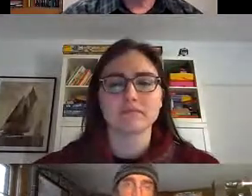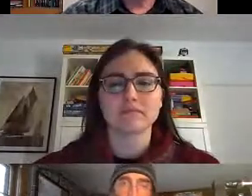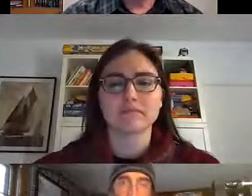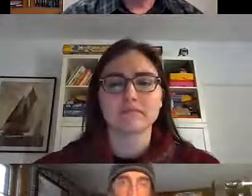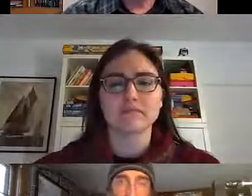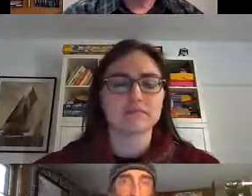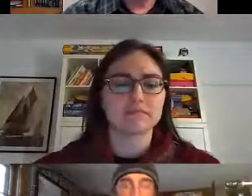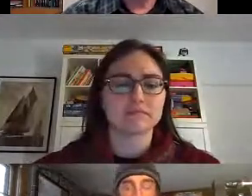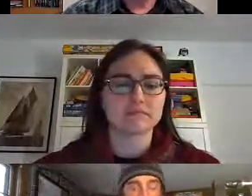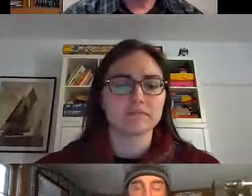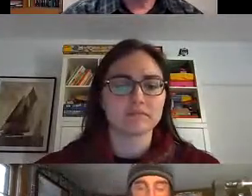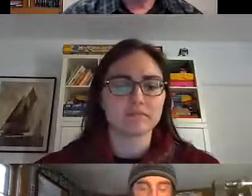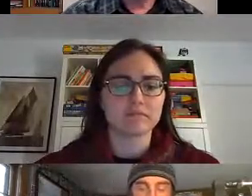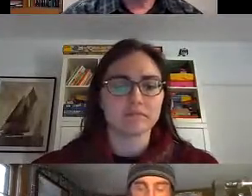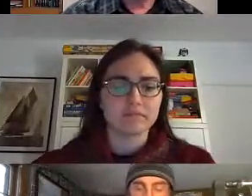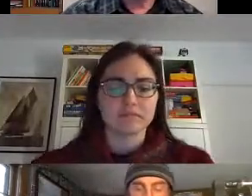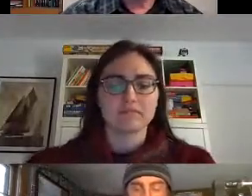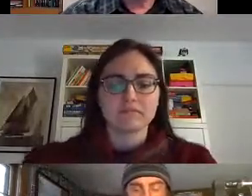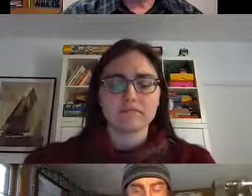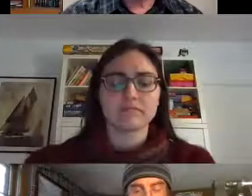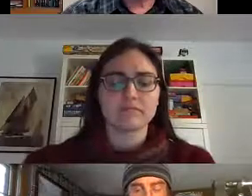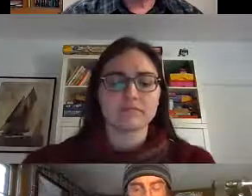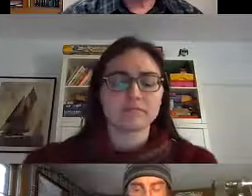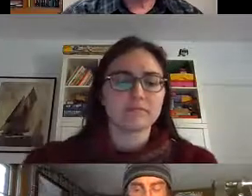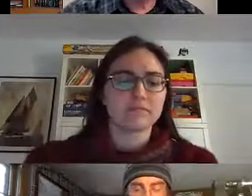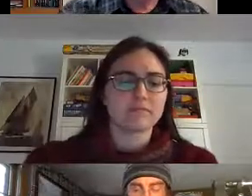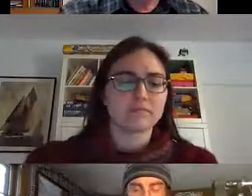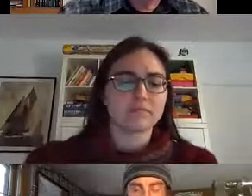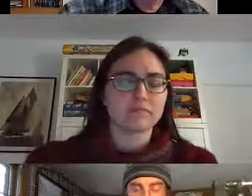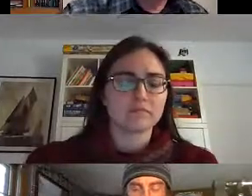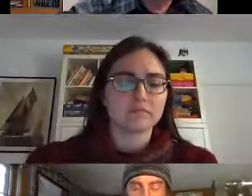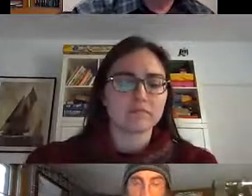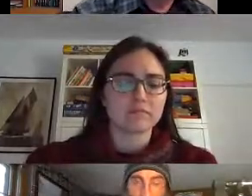a very accessible art form, I mean, try this, just let's just make a few not even